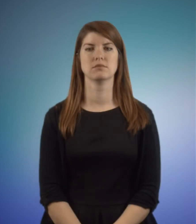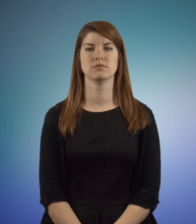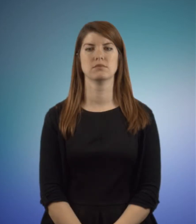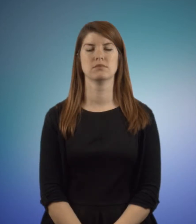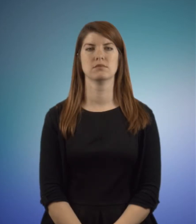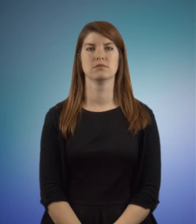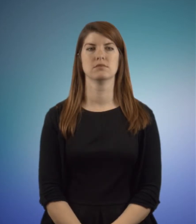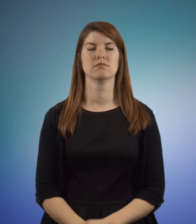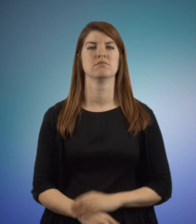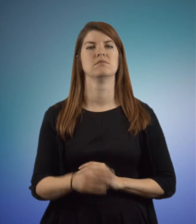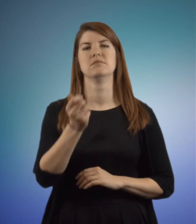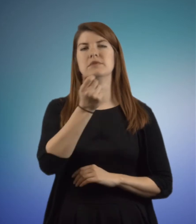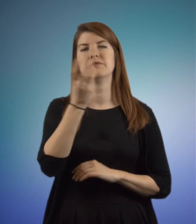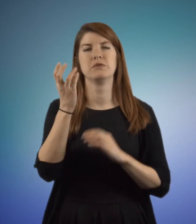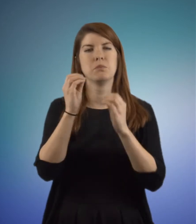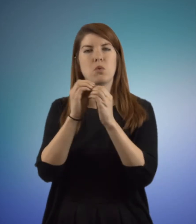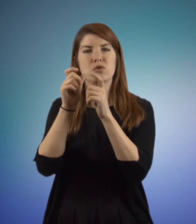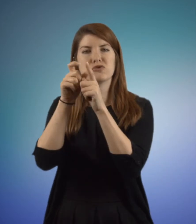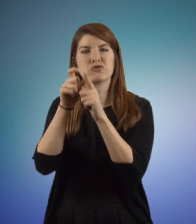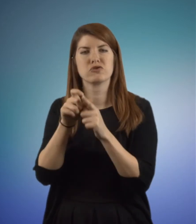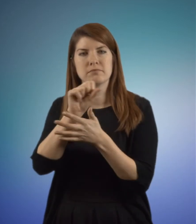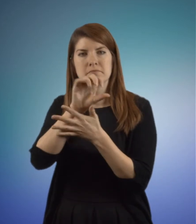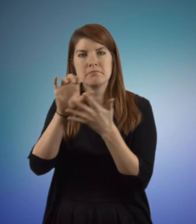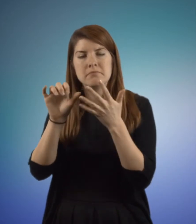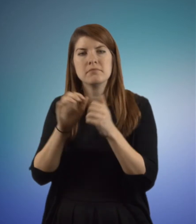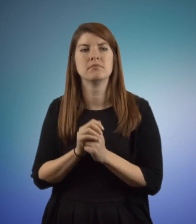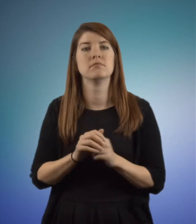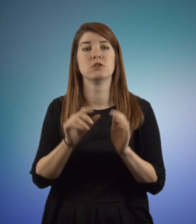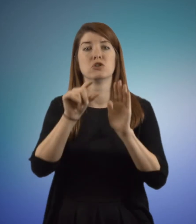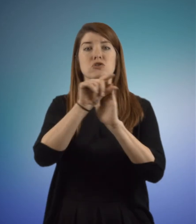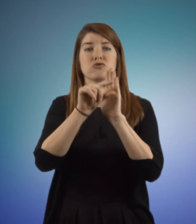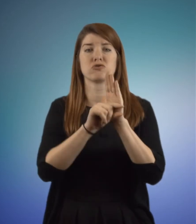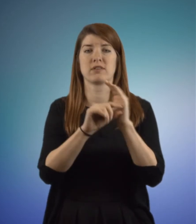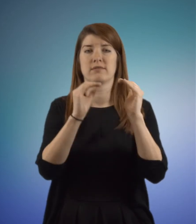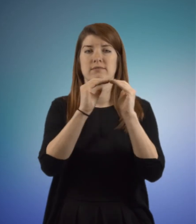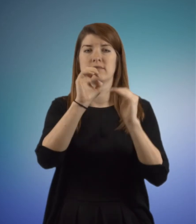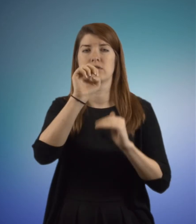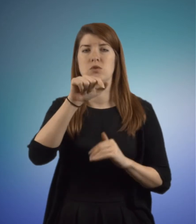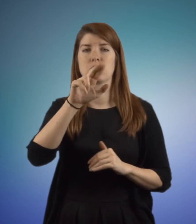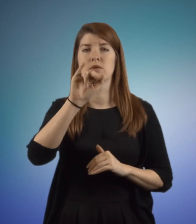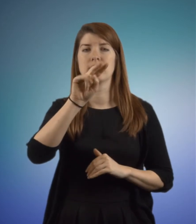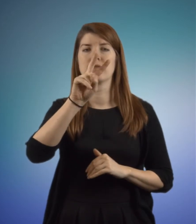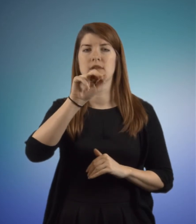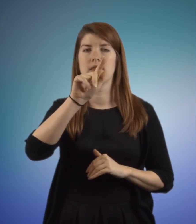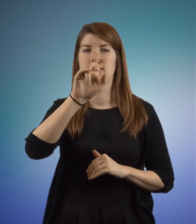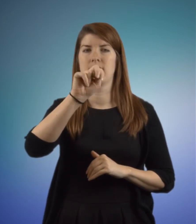Just a few more terms. Grade equivalent, would be the grade that corresponds to a particular test score.